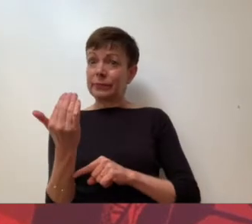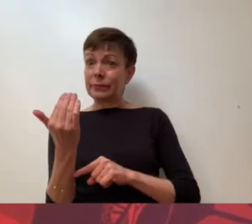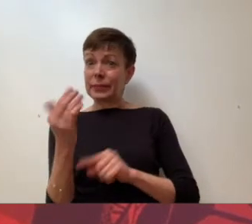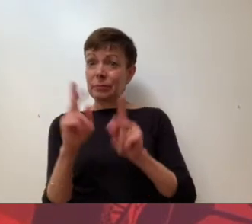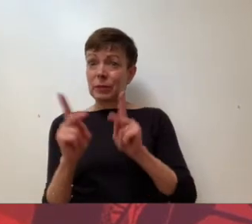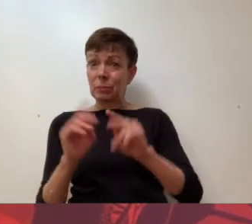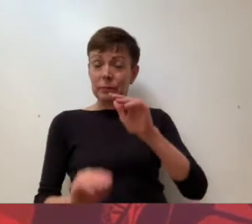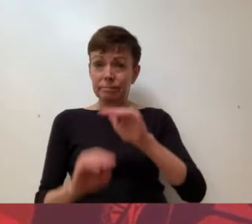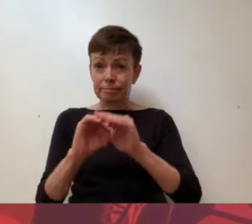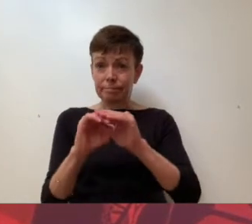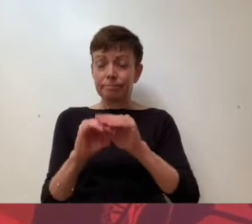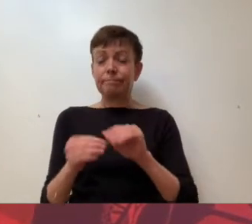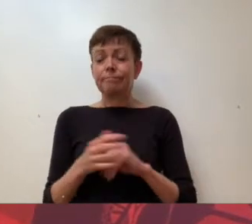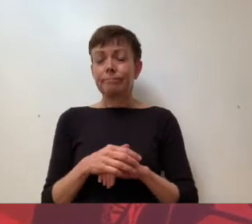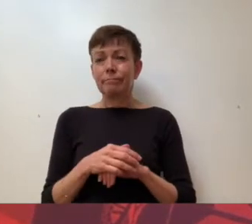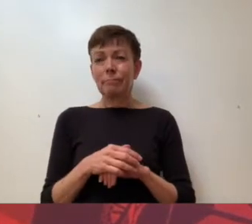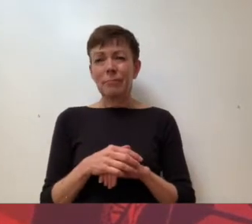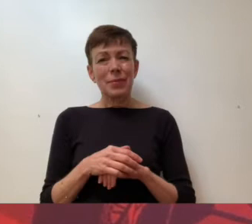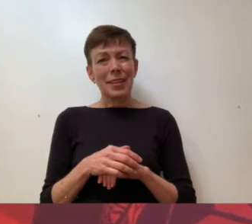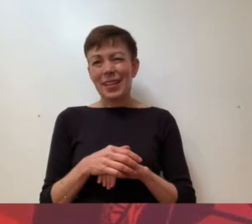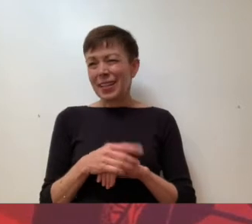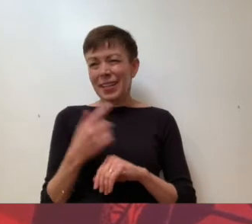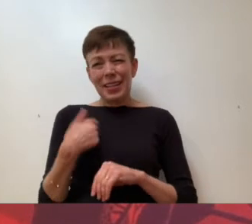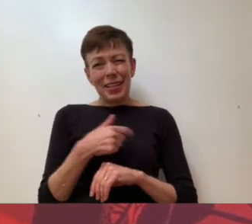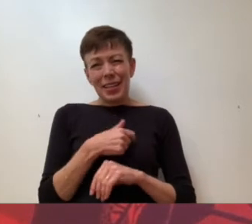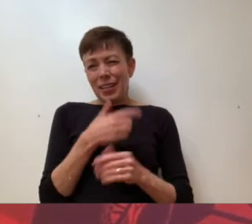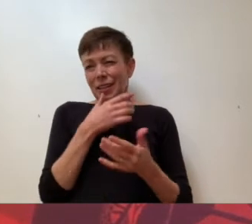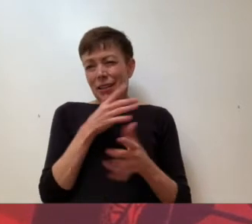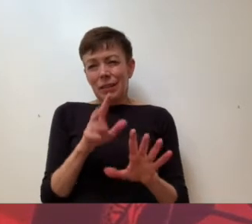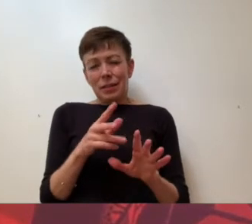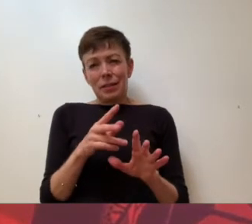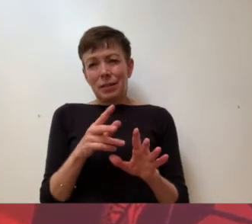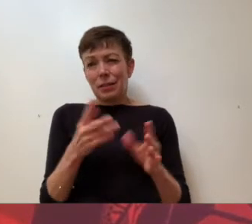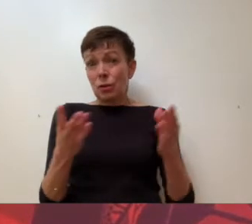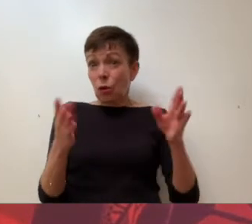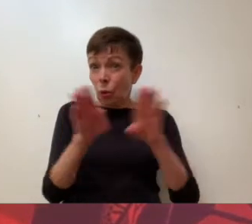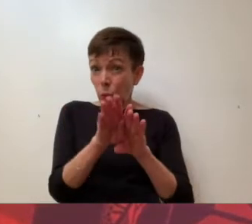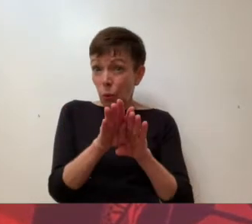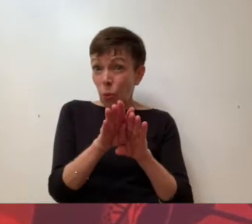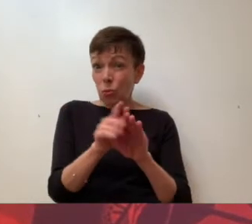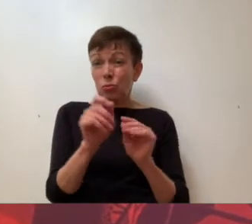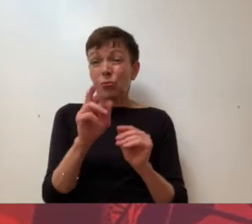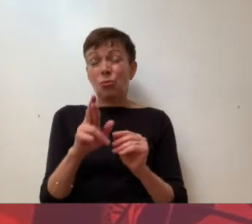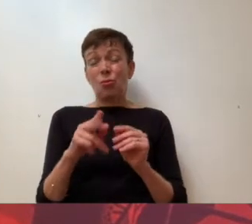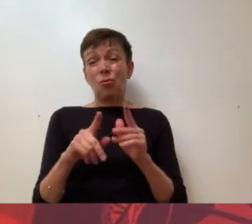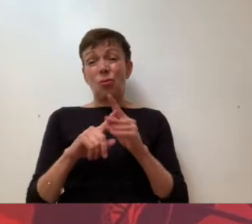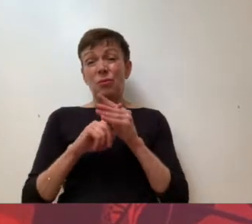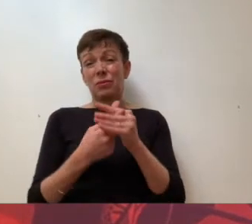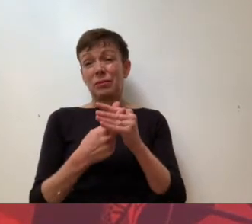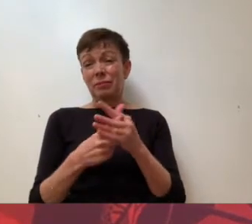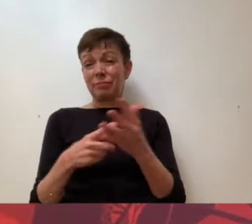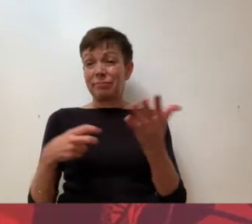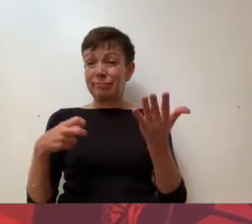interested in participating can visit the WEES website at waskasoopark.ca for additional